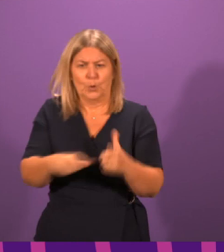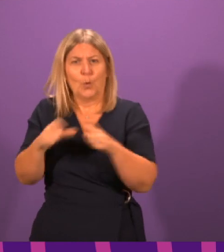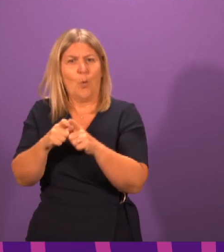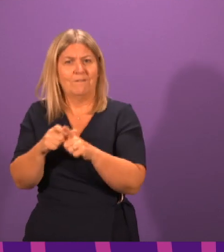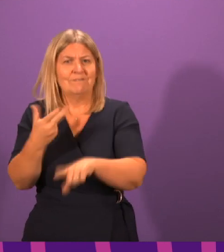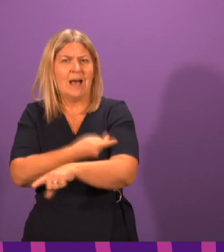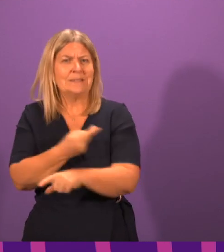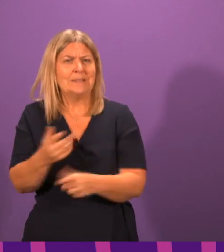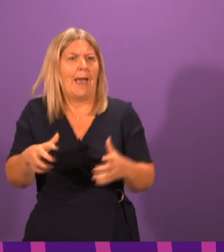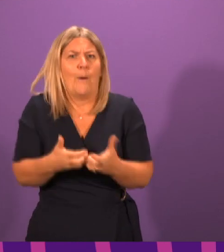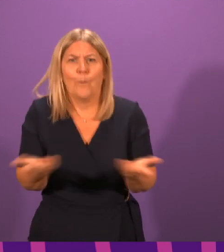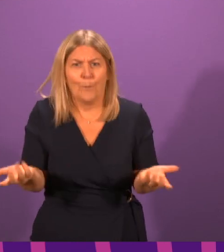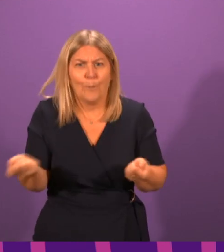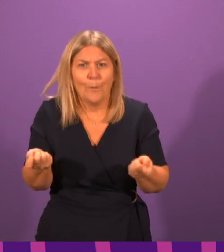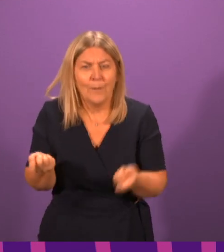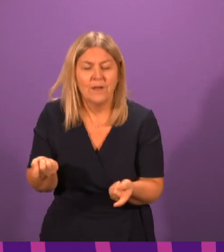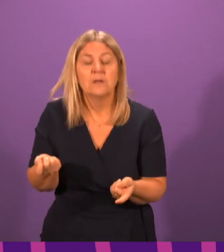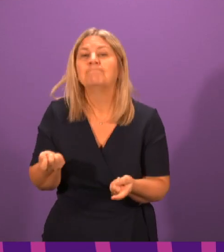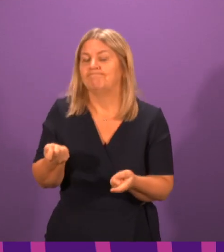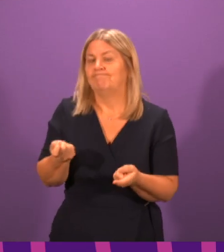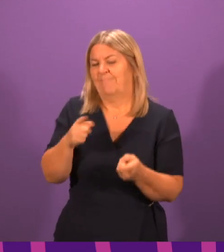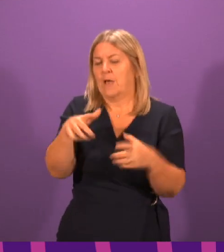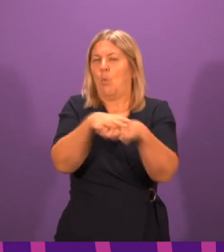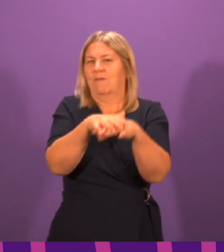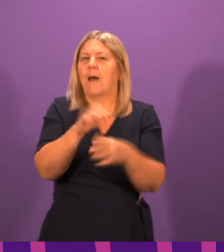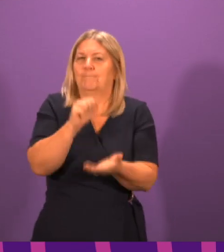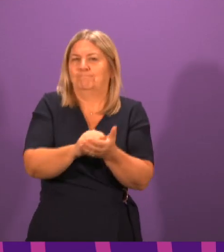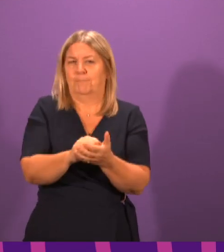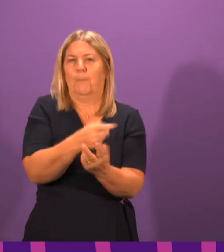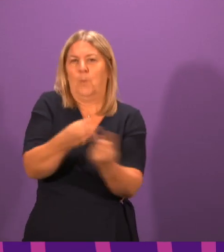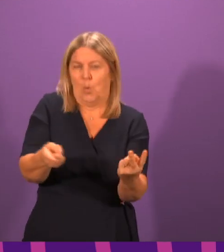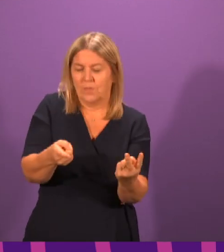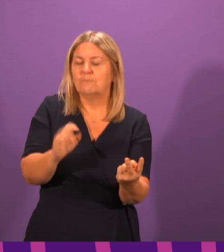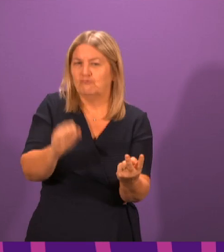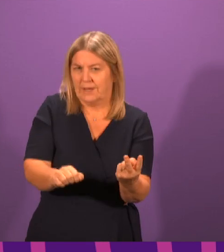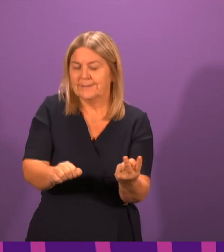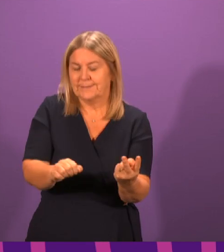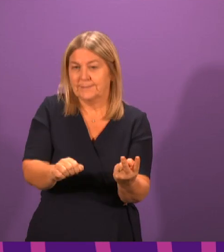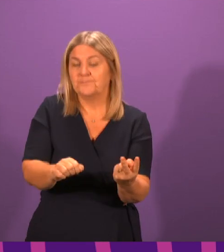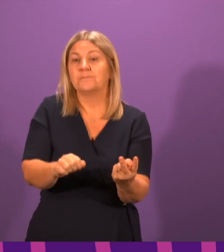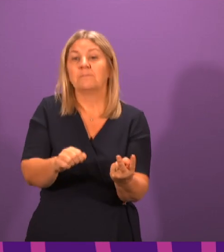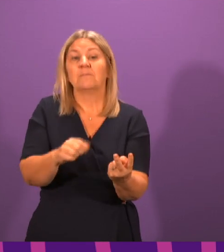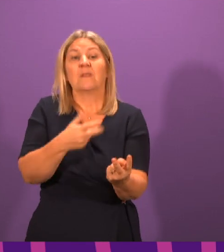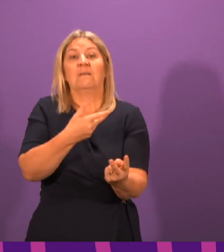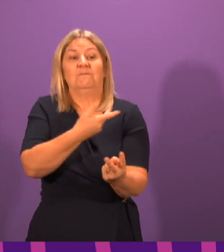Jeane Freeman: The overlap for those vaccinations will